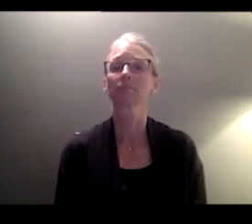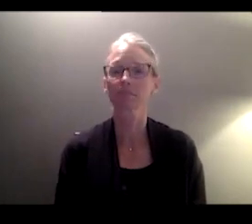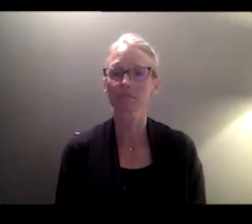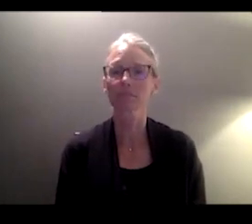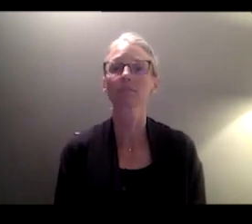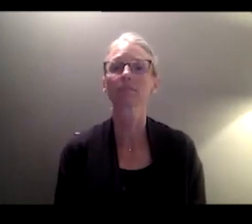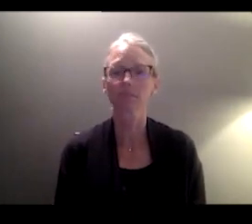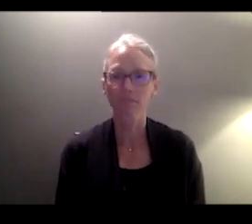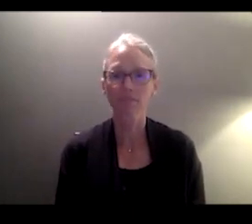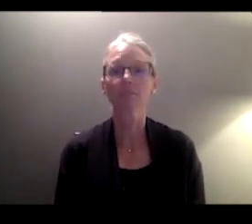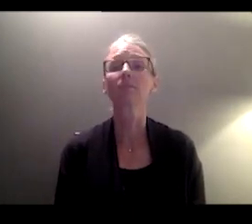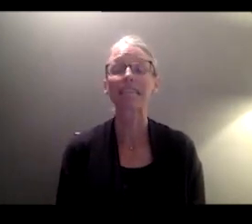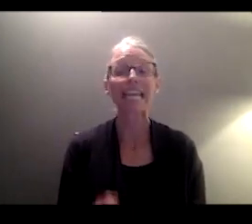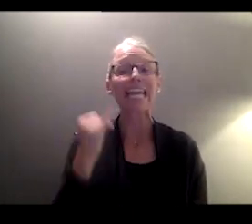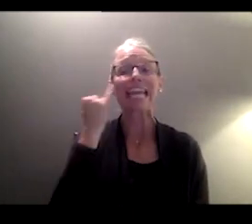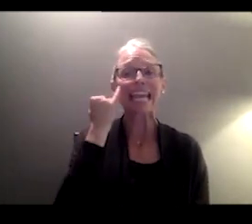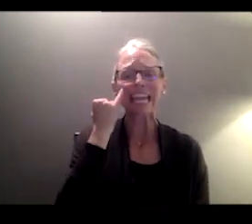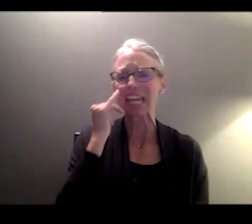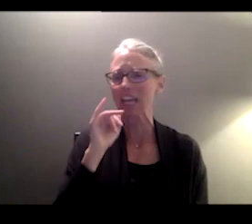To really like keep telling these. People these brands. Hey. I'm here, you know, we need more representation.